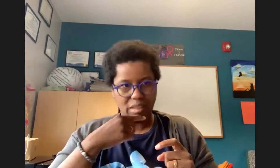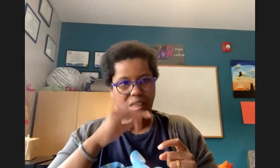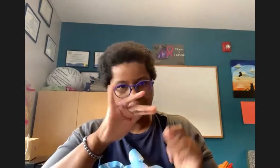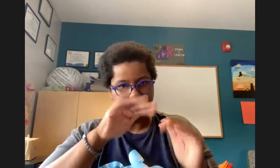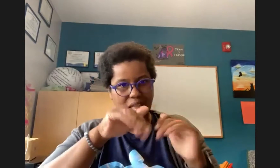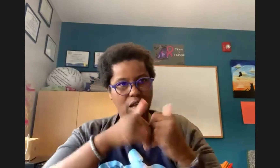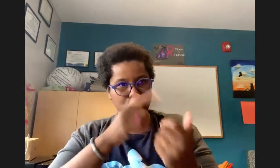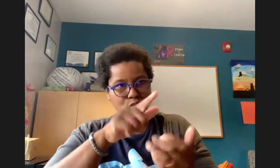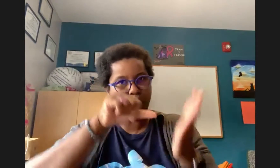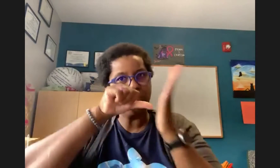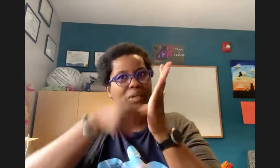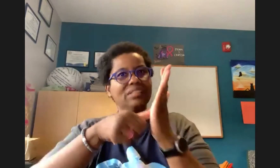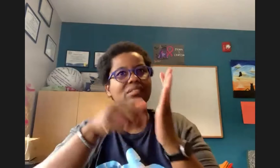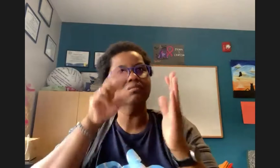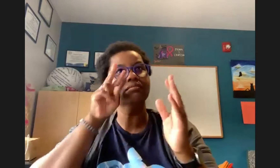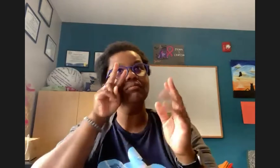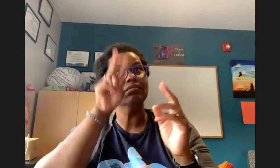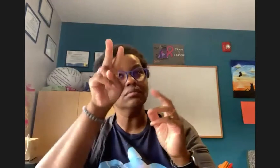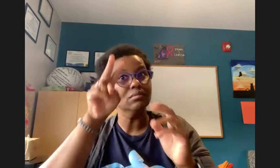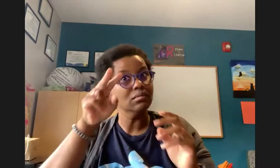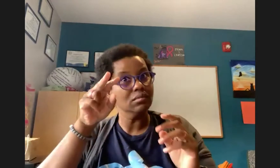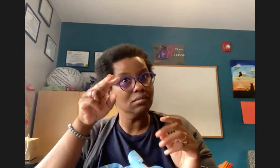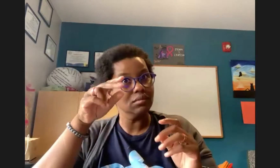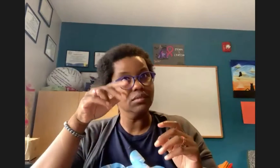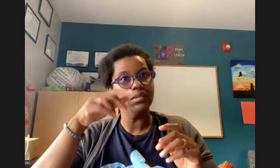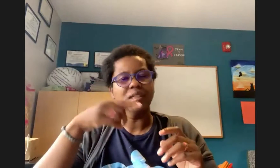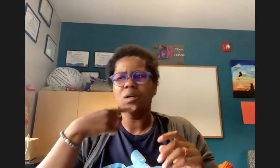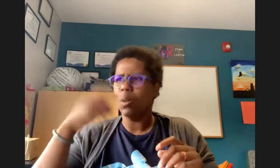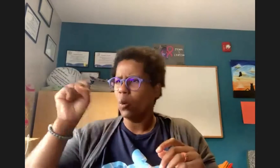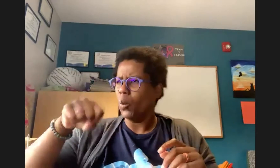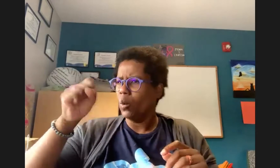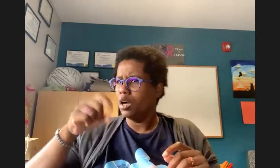He would say, "That's how you emphasize that this is someone who's a hero.